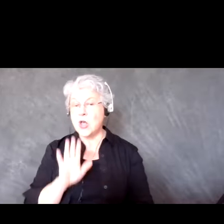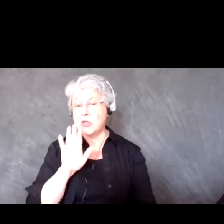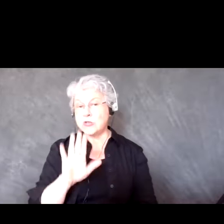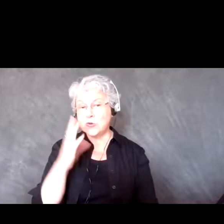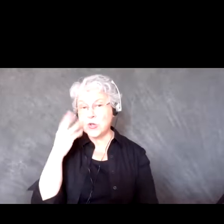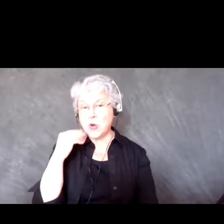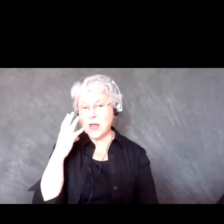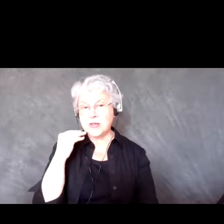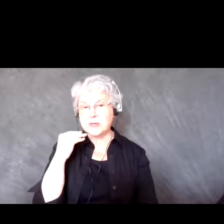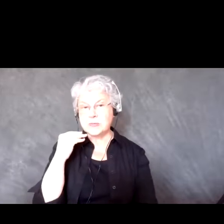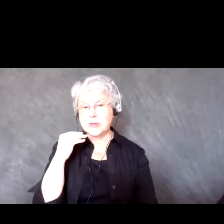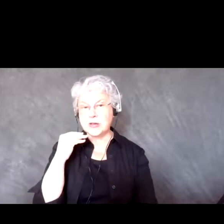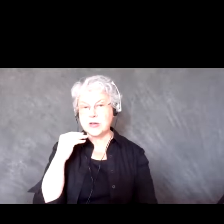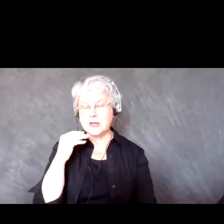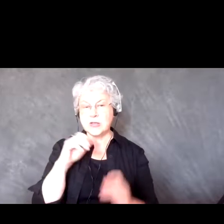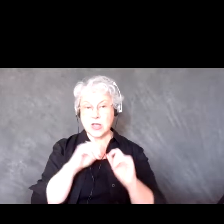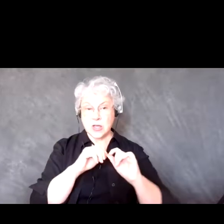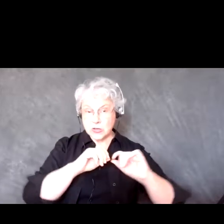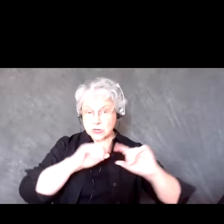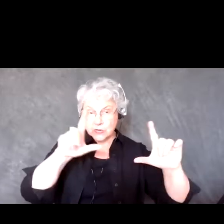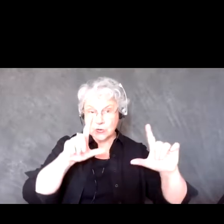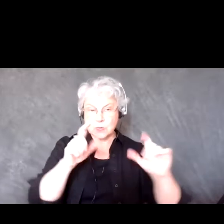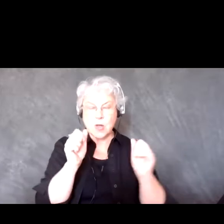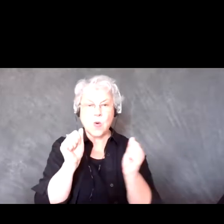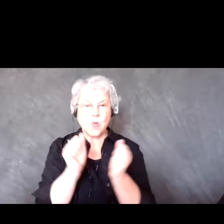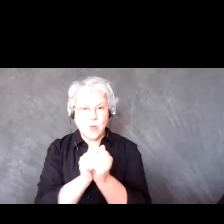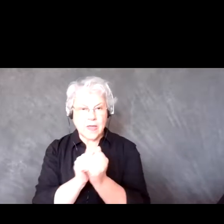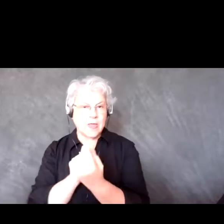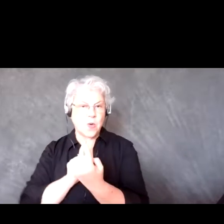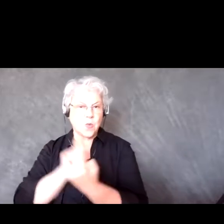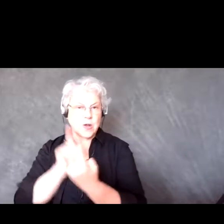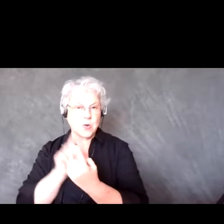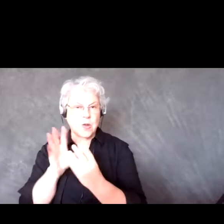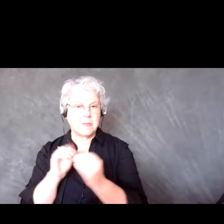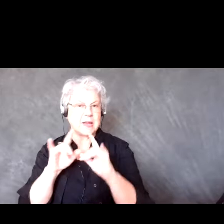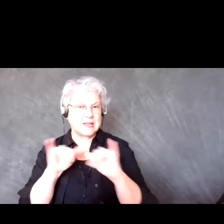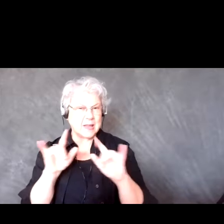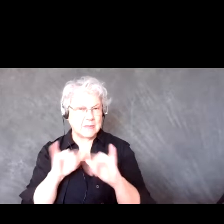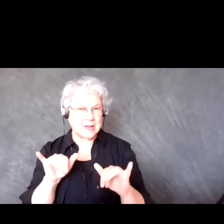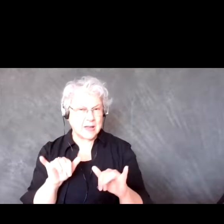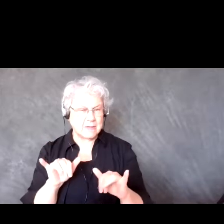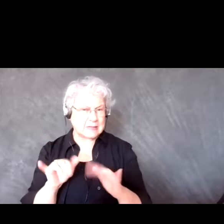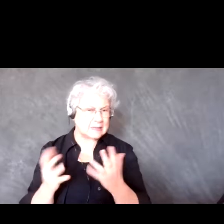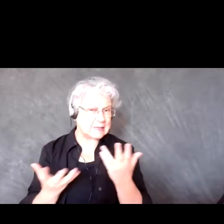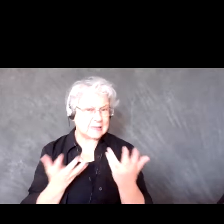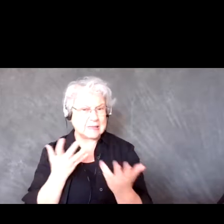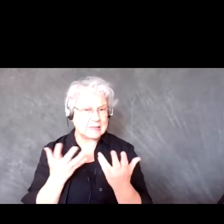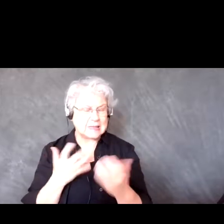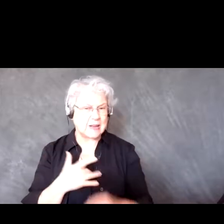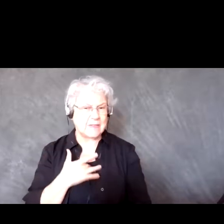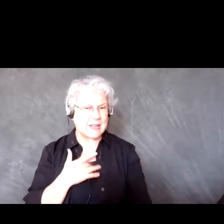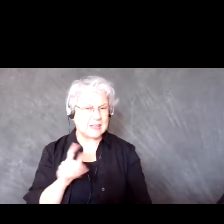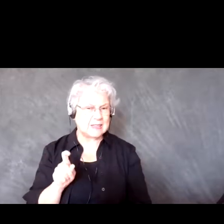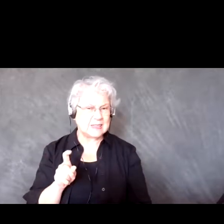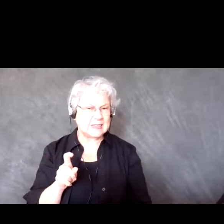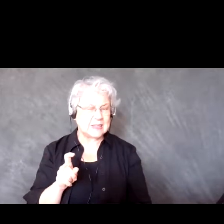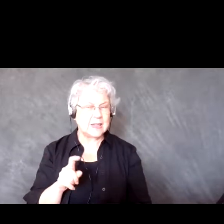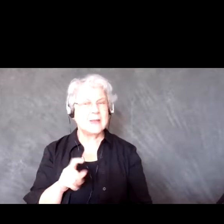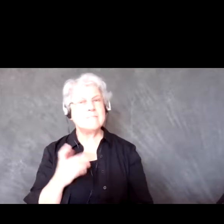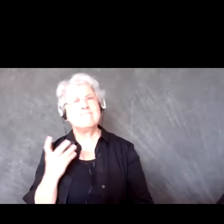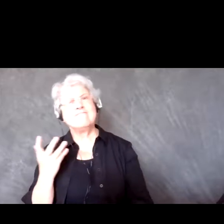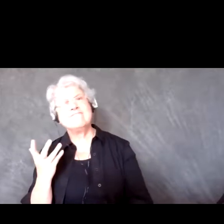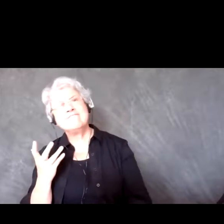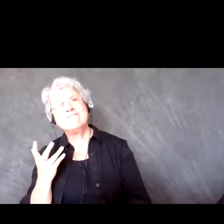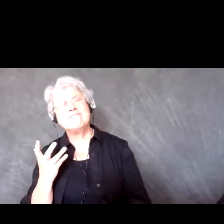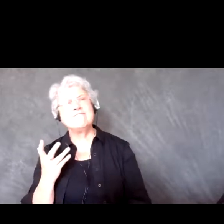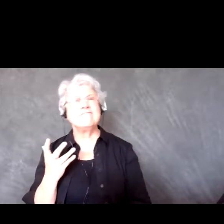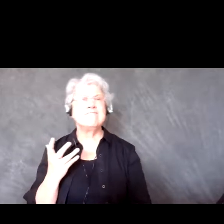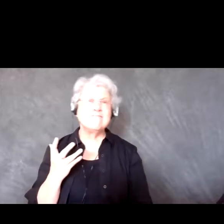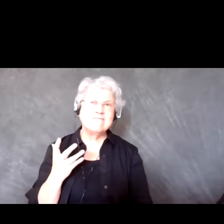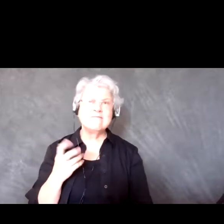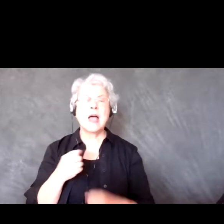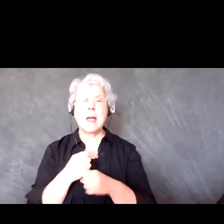meetings for those who can't attend in-person? It does make things a little bit more